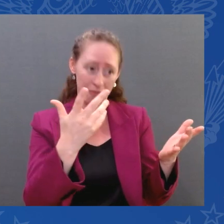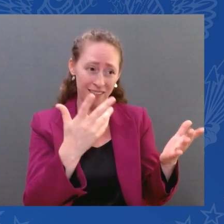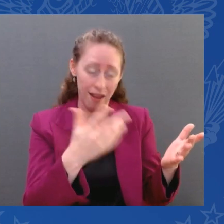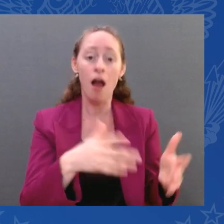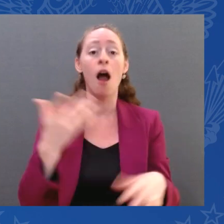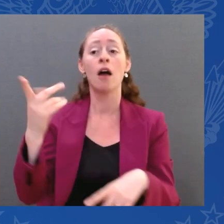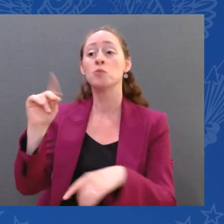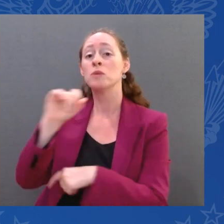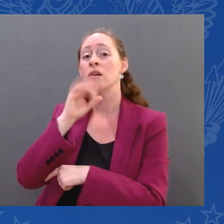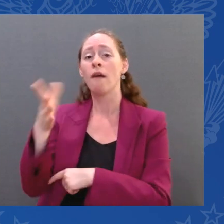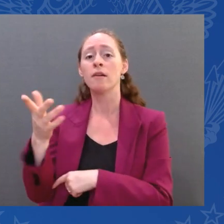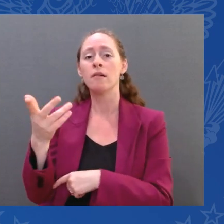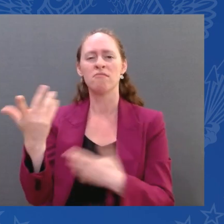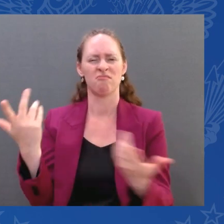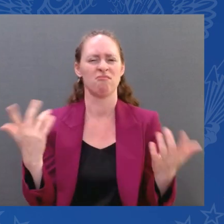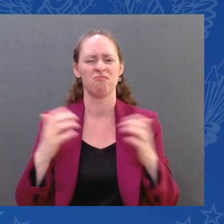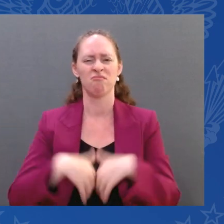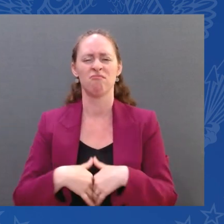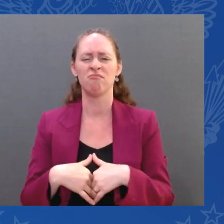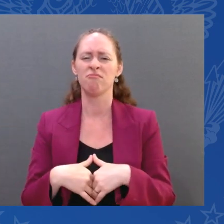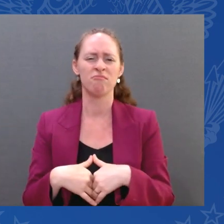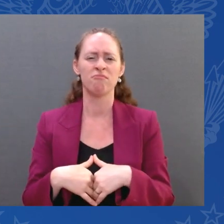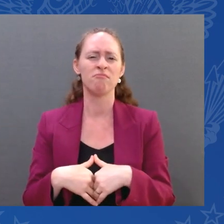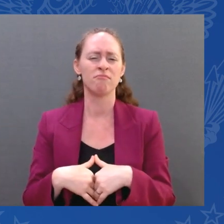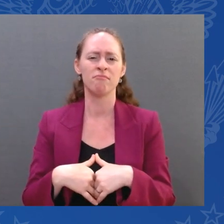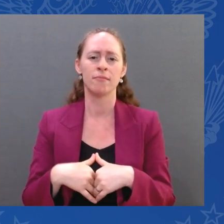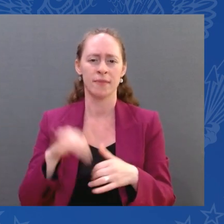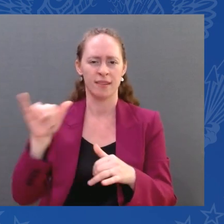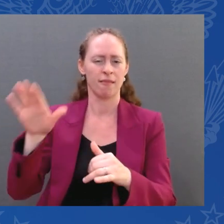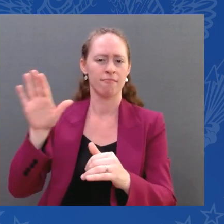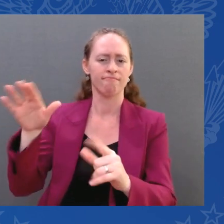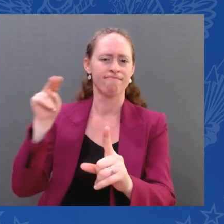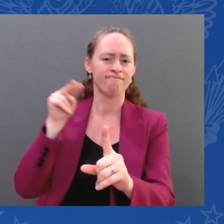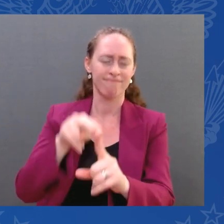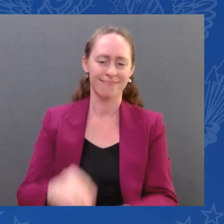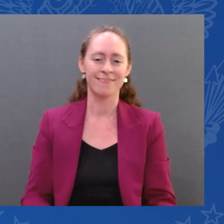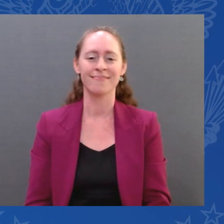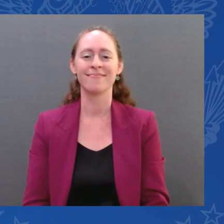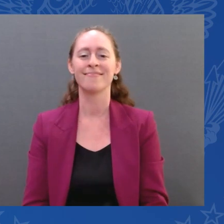That's Sister Simone. That's what she does. The nuns on the Bus were simply, simply remarkable.